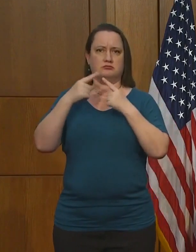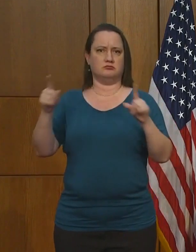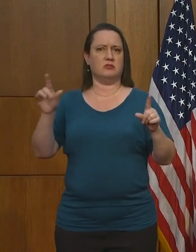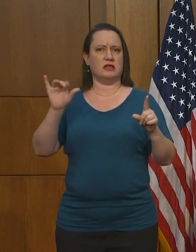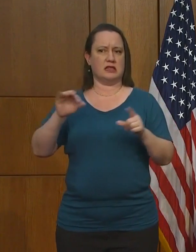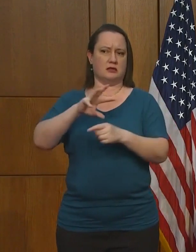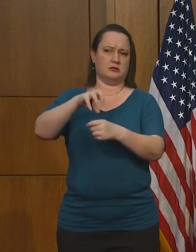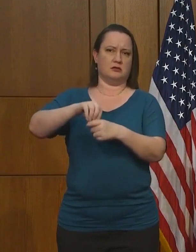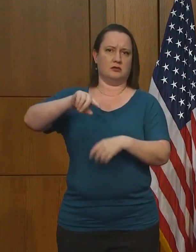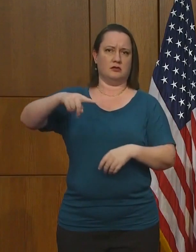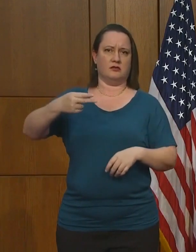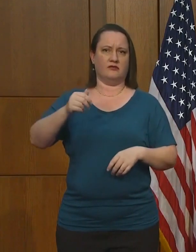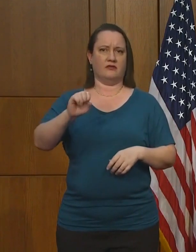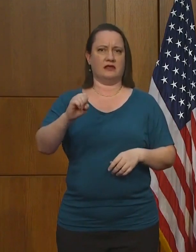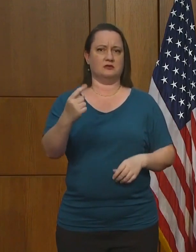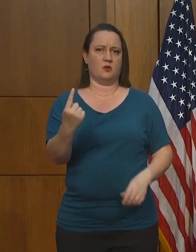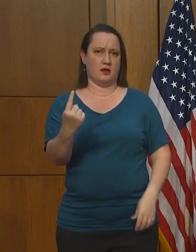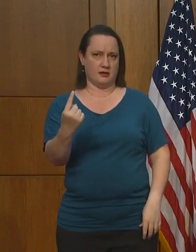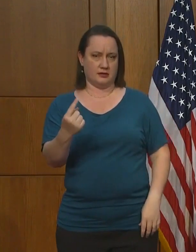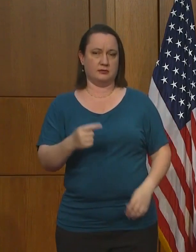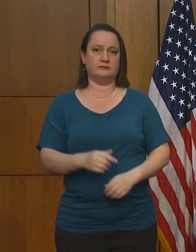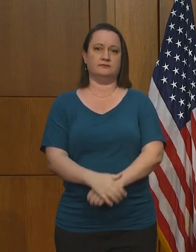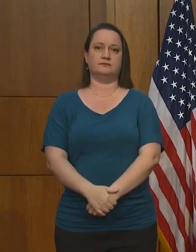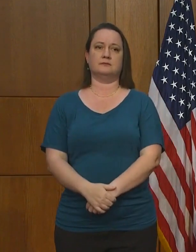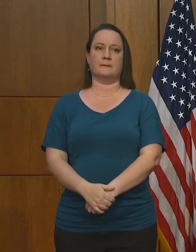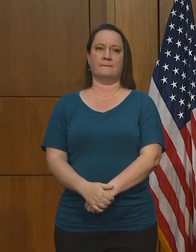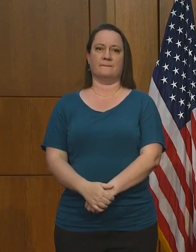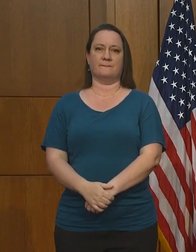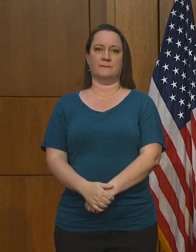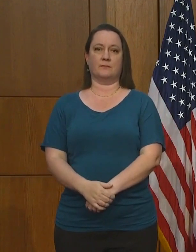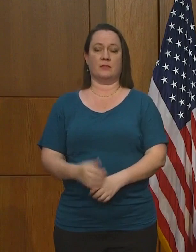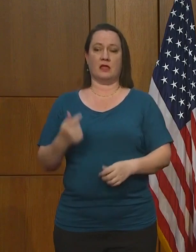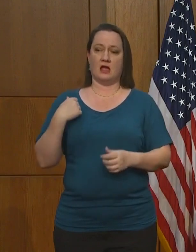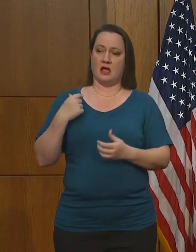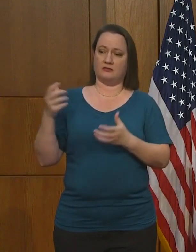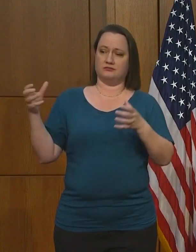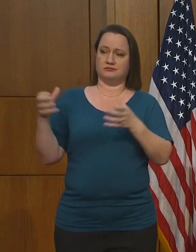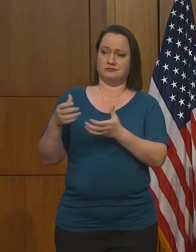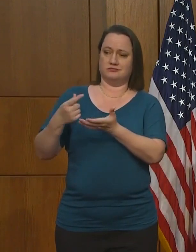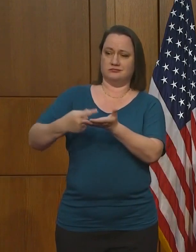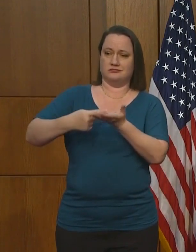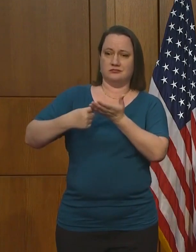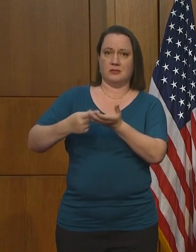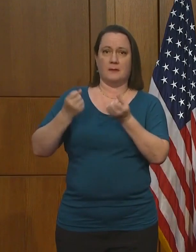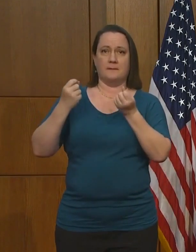TYPES OF THINGS SO WE MADE